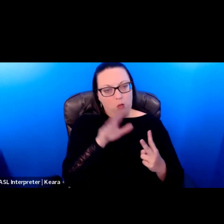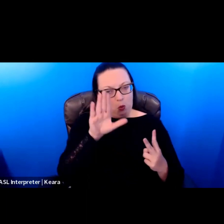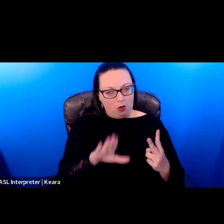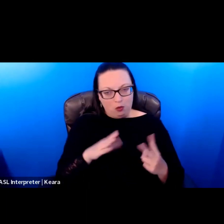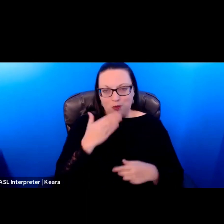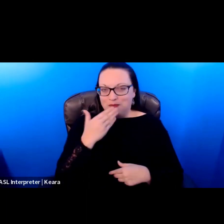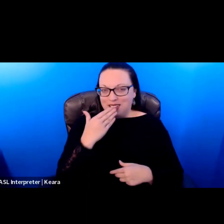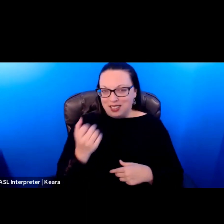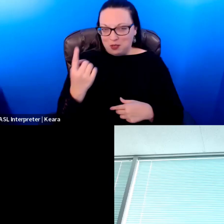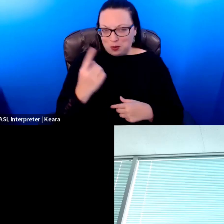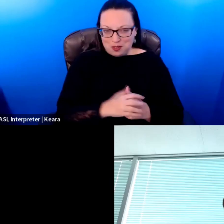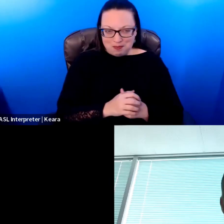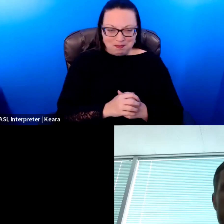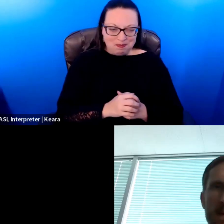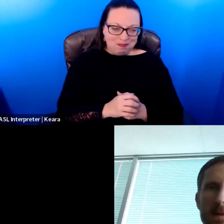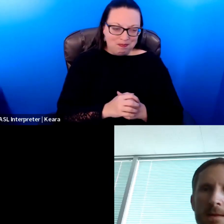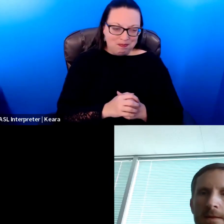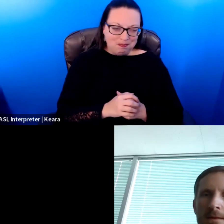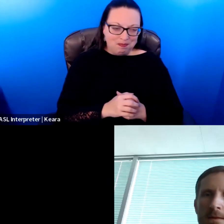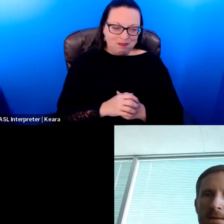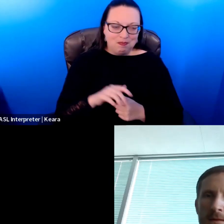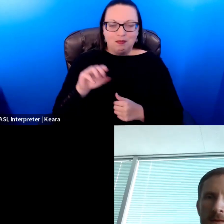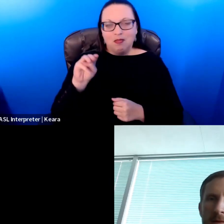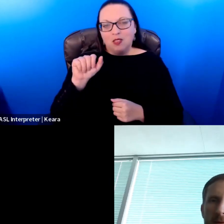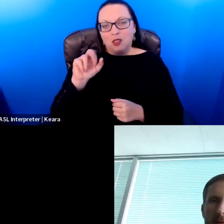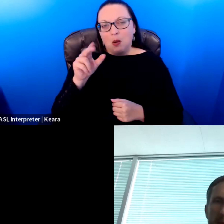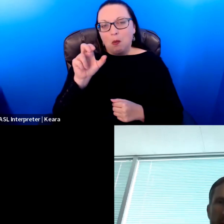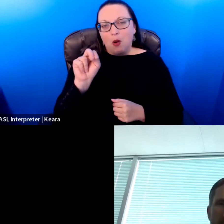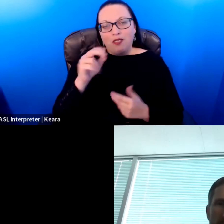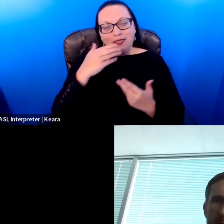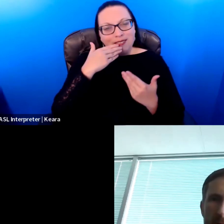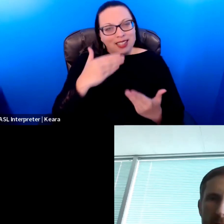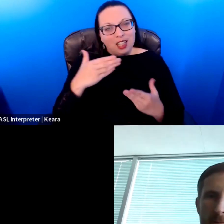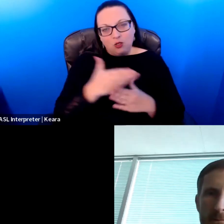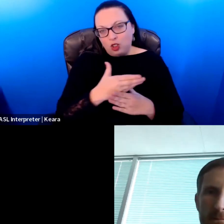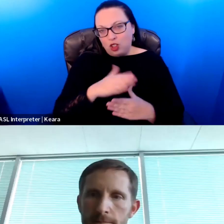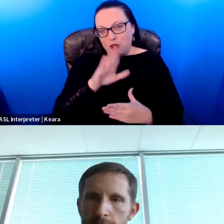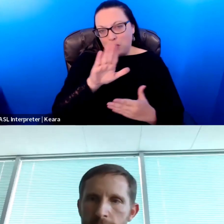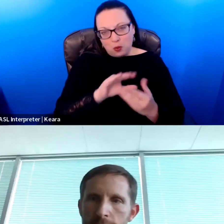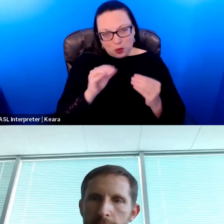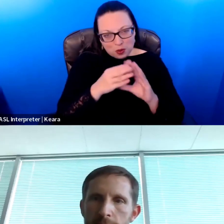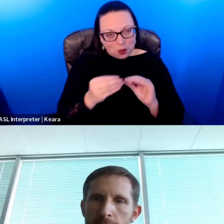Judy Dettmer: Martin, thank you so much for sharing your story. And I just want to echo again, thank you to all three of you,